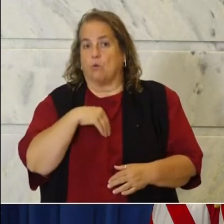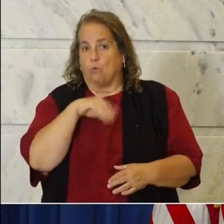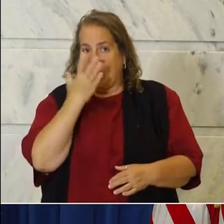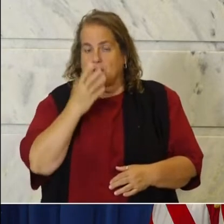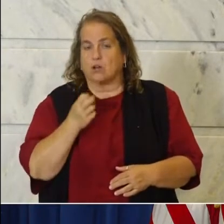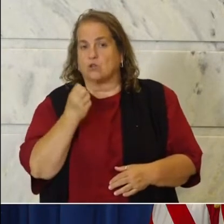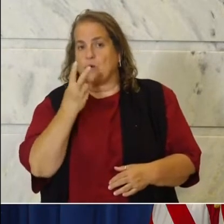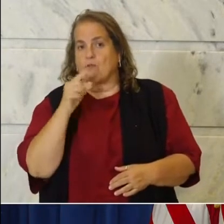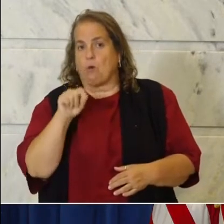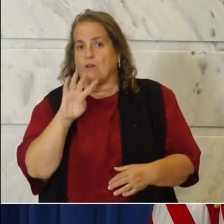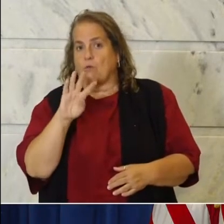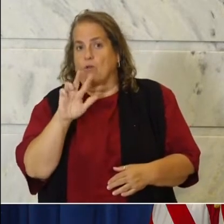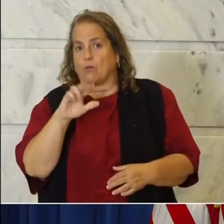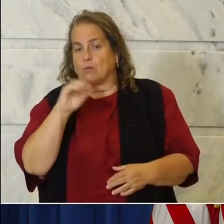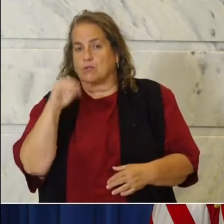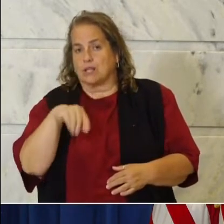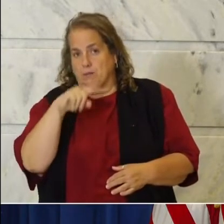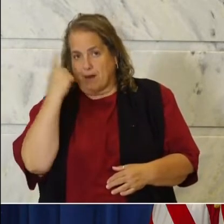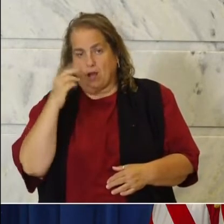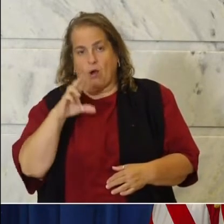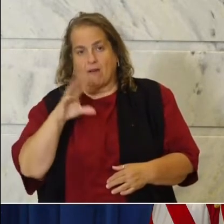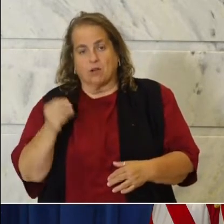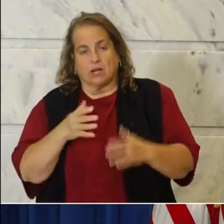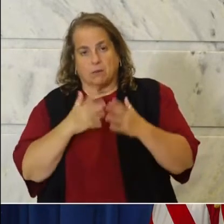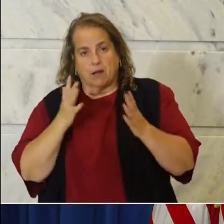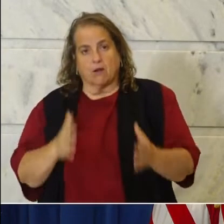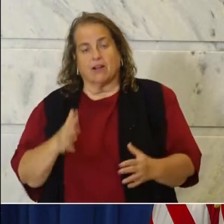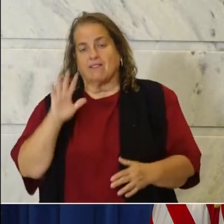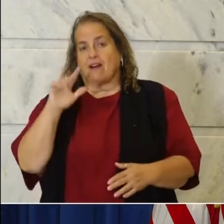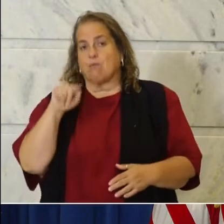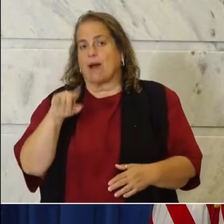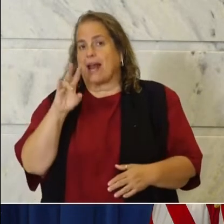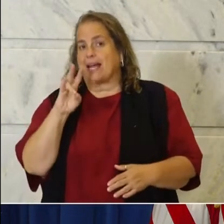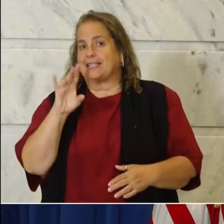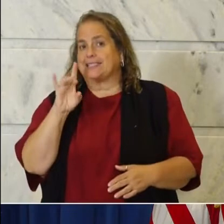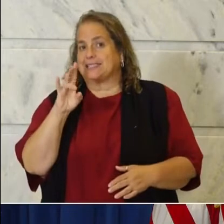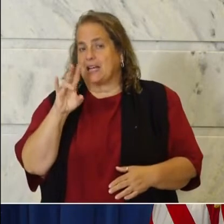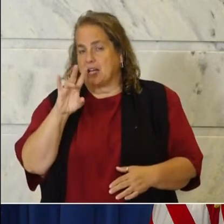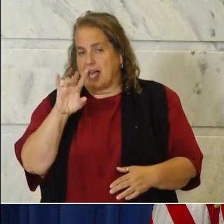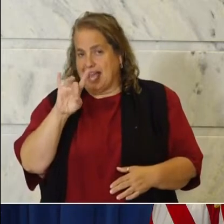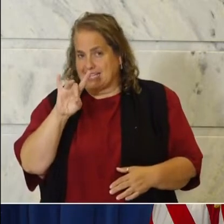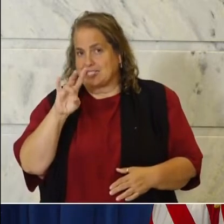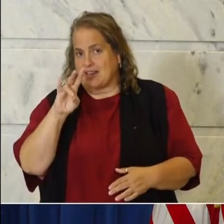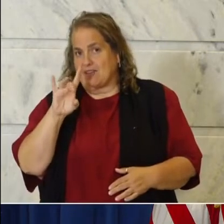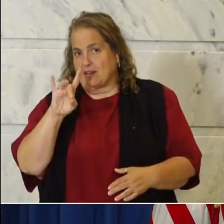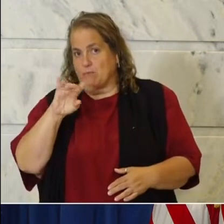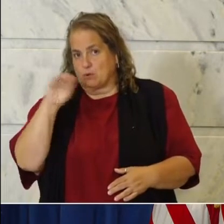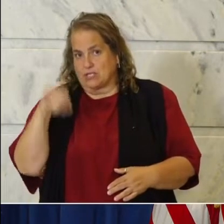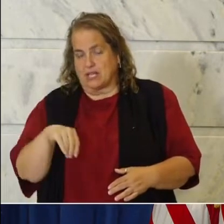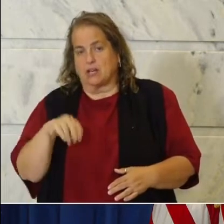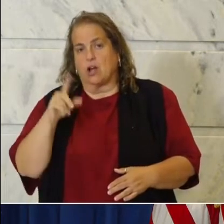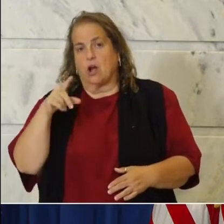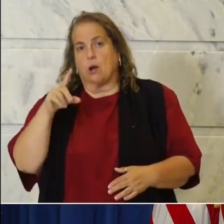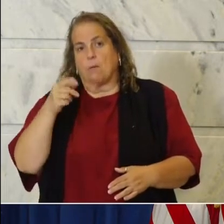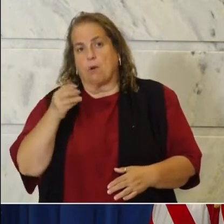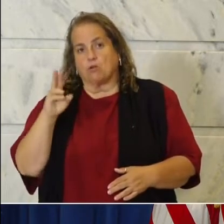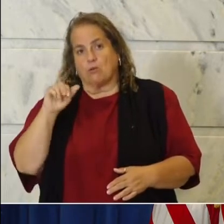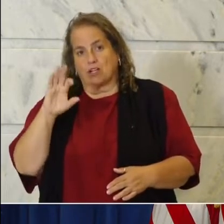12.43% black or African Americans, 5.87% multiracial, about 3% Asian. And